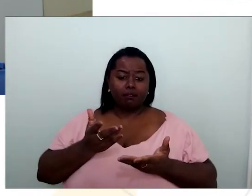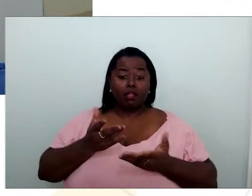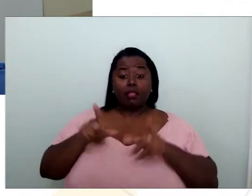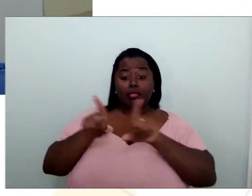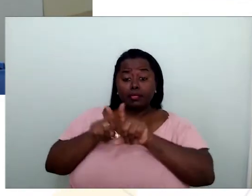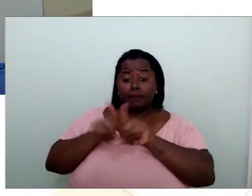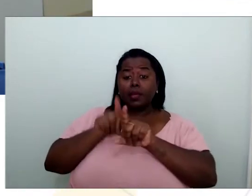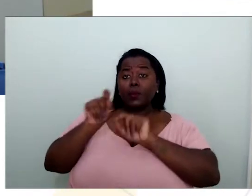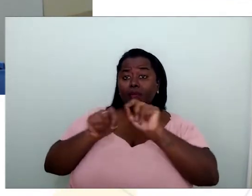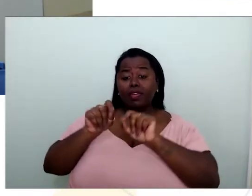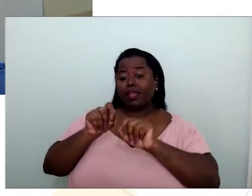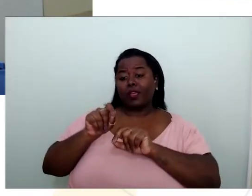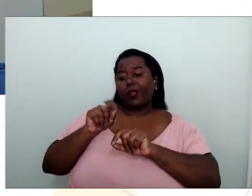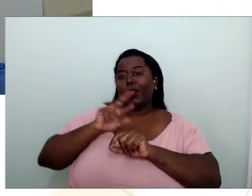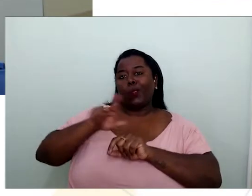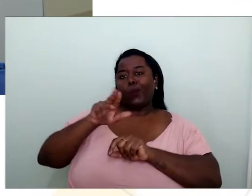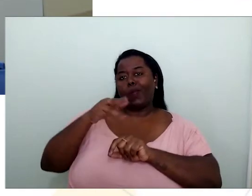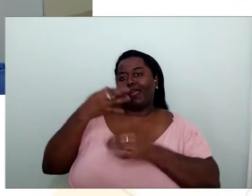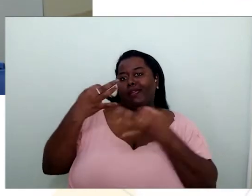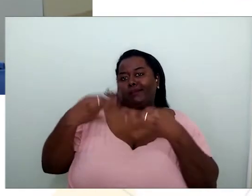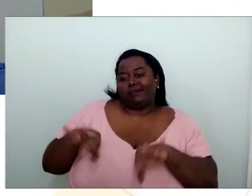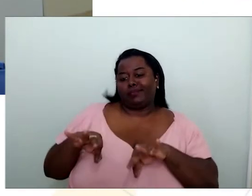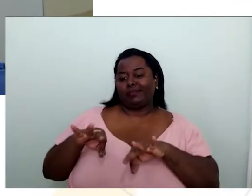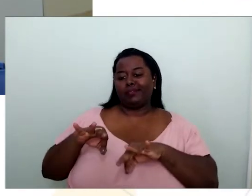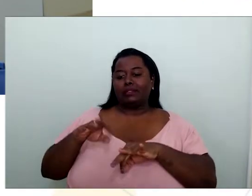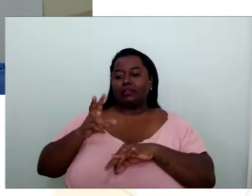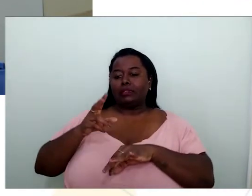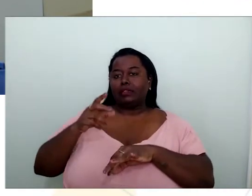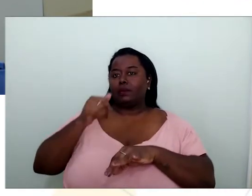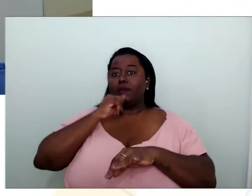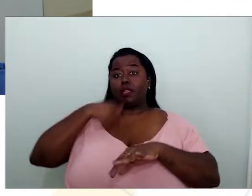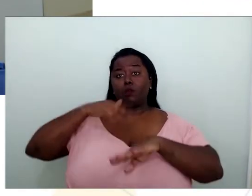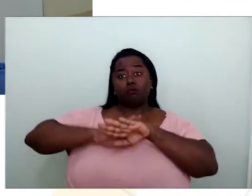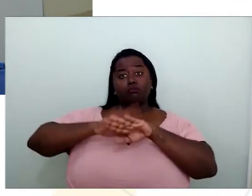it might not be advisable what I have written in a chapter or in a book